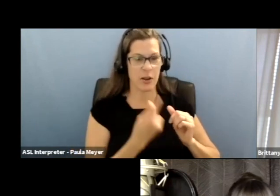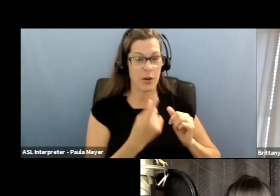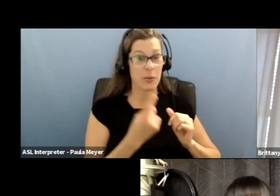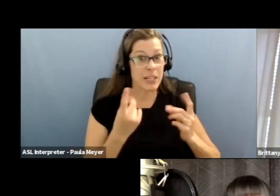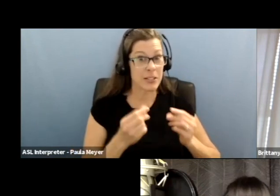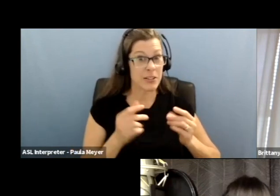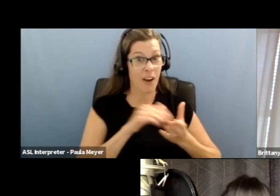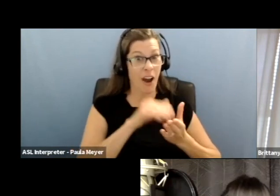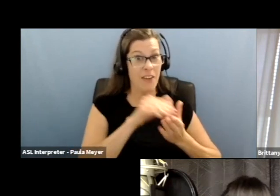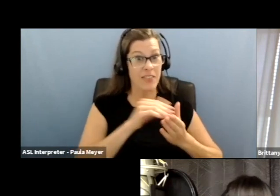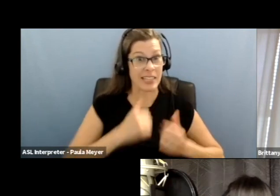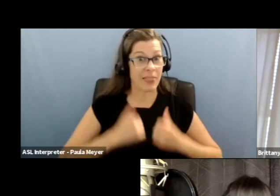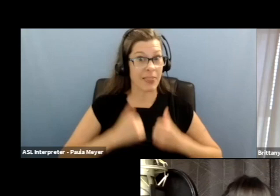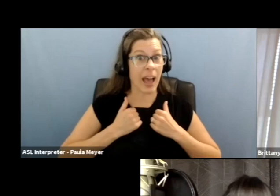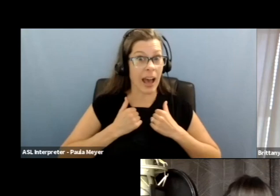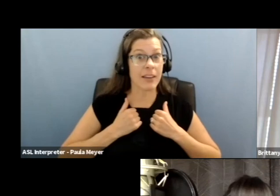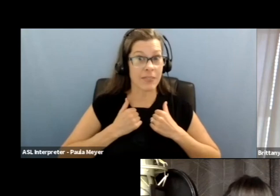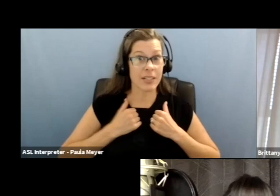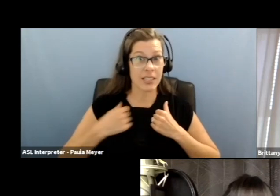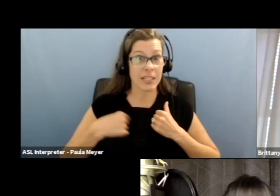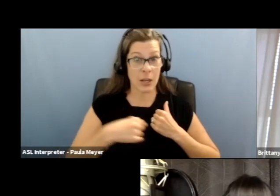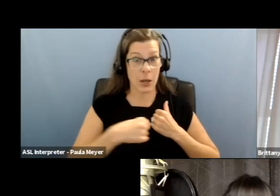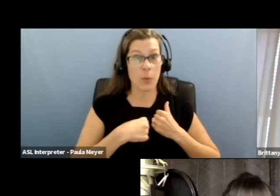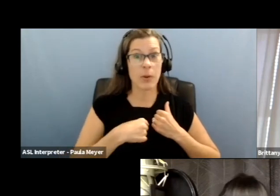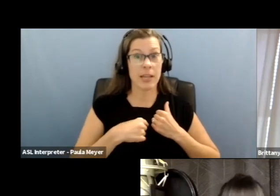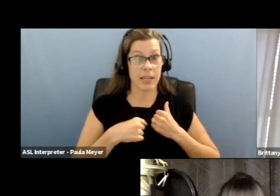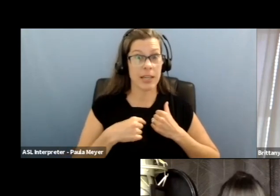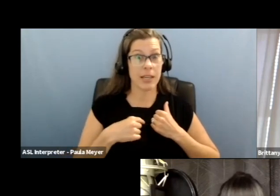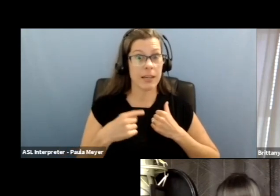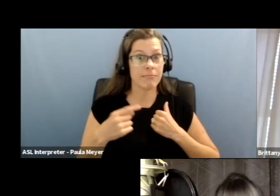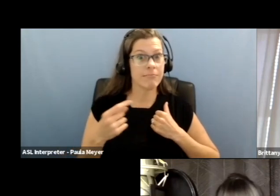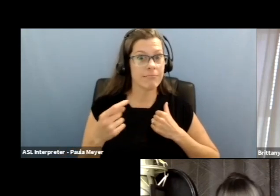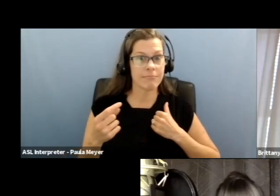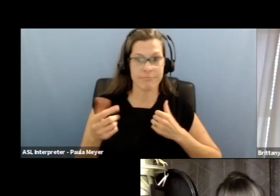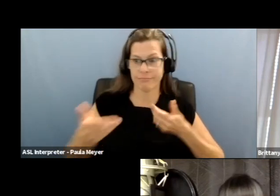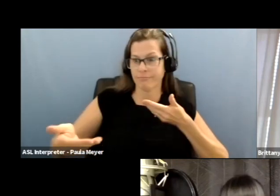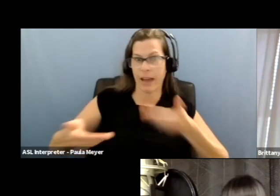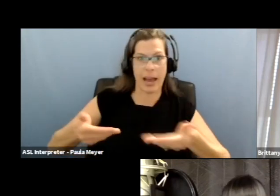So we are people that get sought out to do live extemporaneous things.